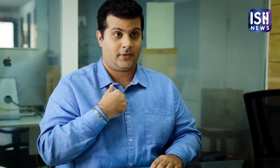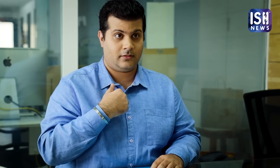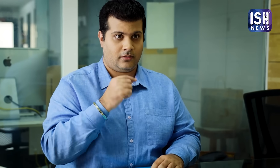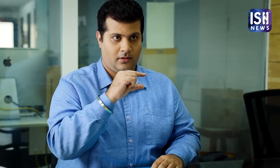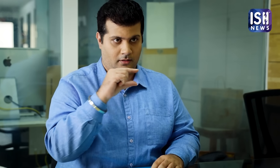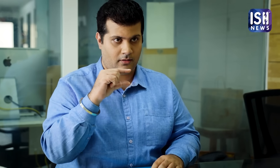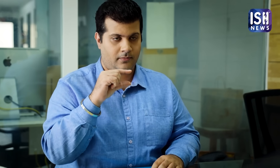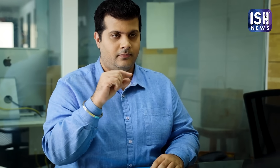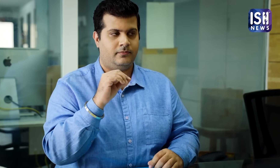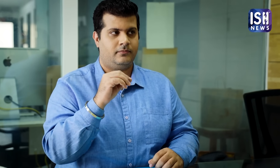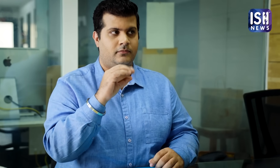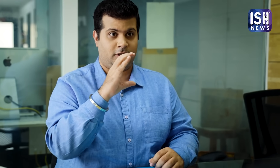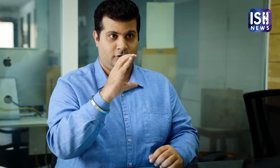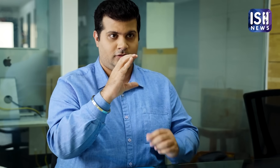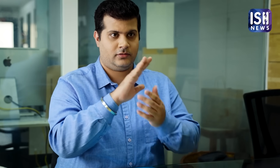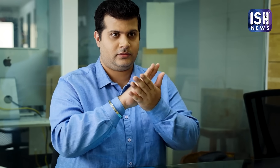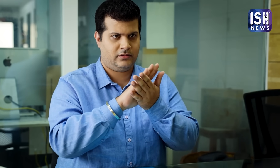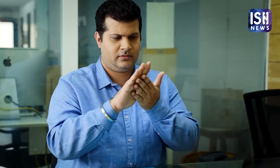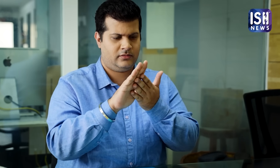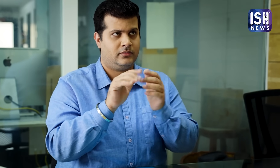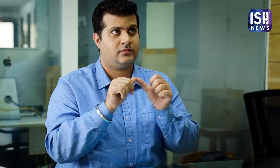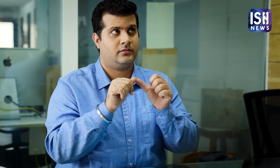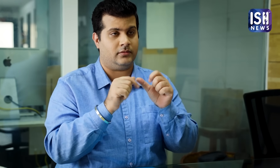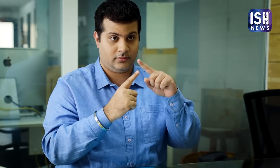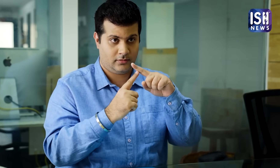My name is C-H-A-T-